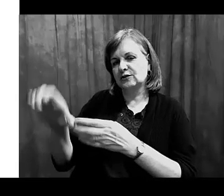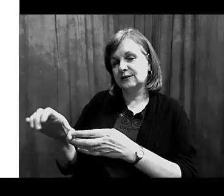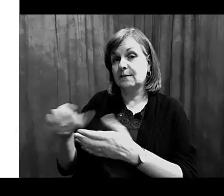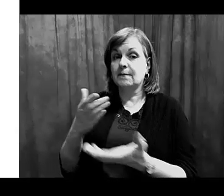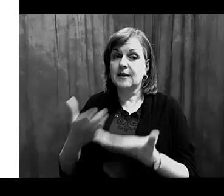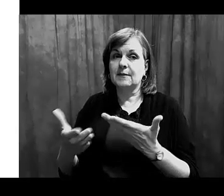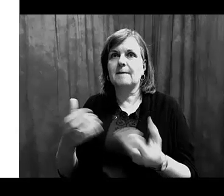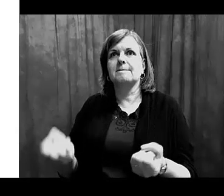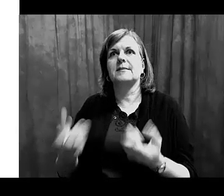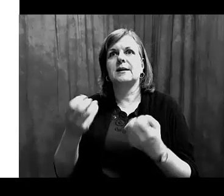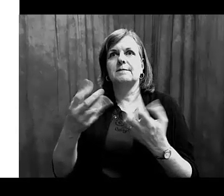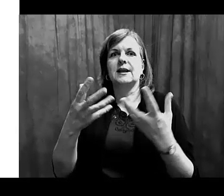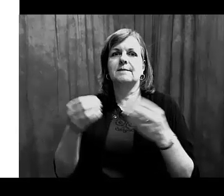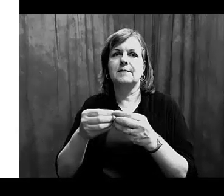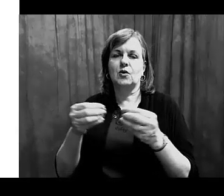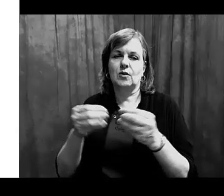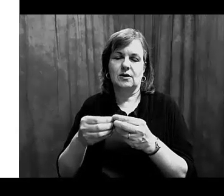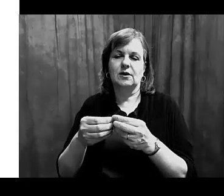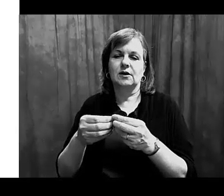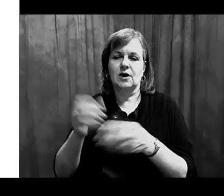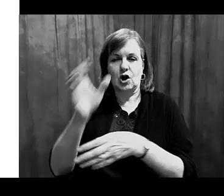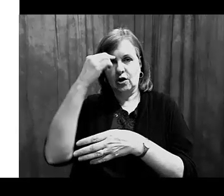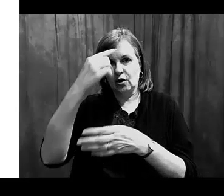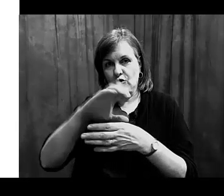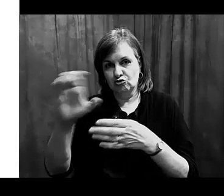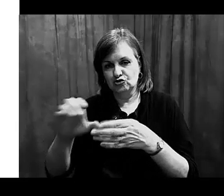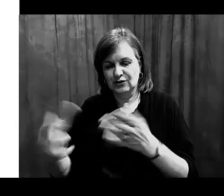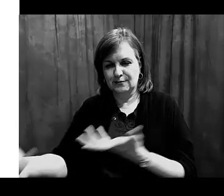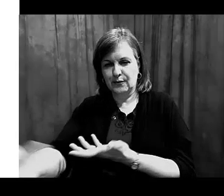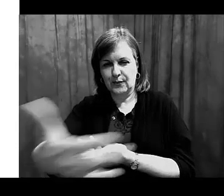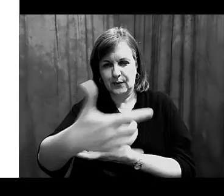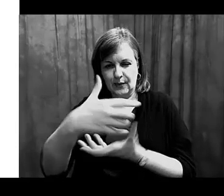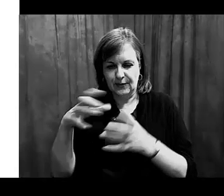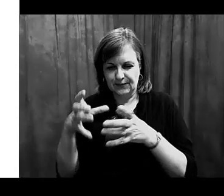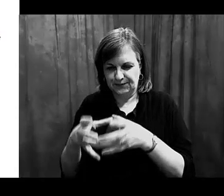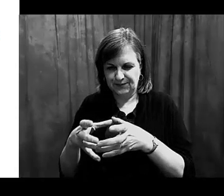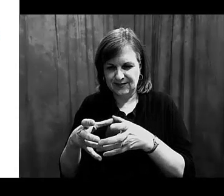with other conclusions and perhaps many many many many conclusions